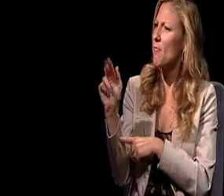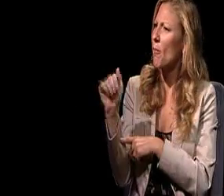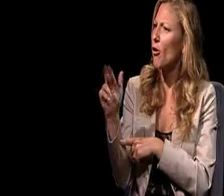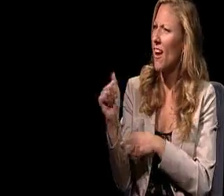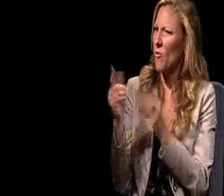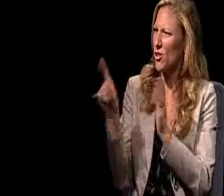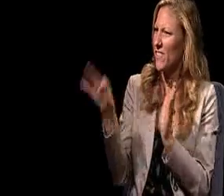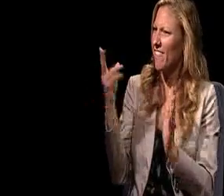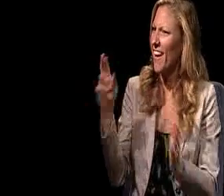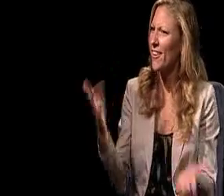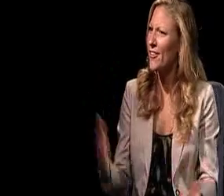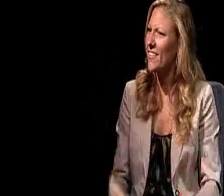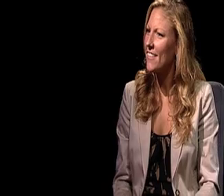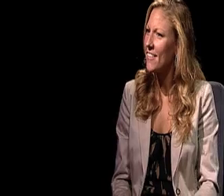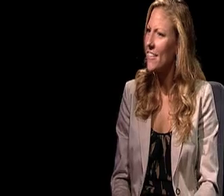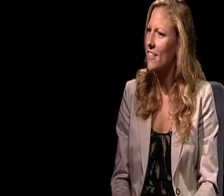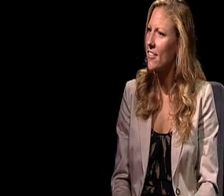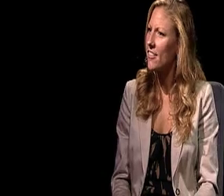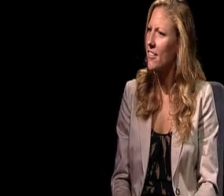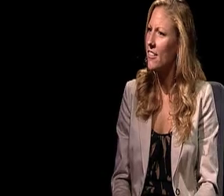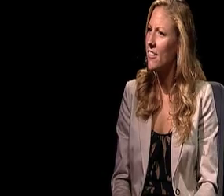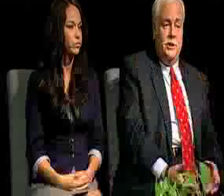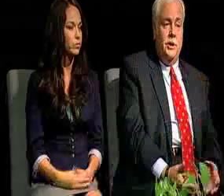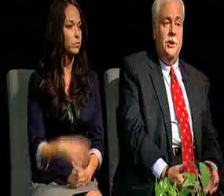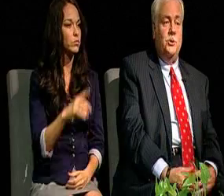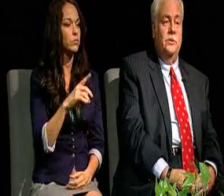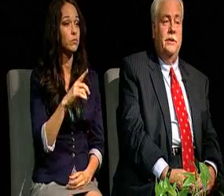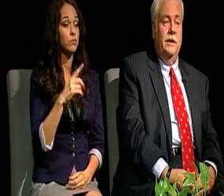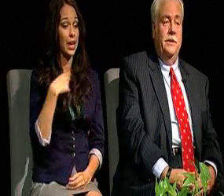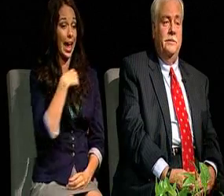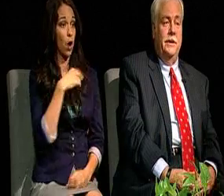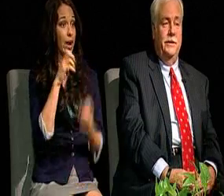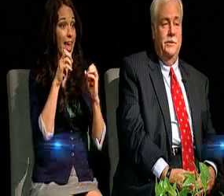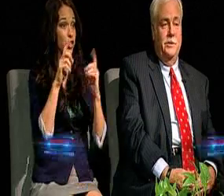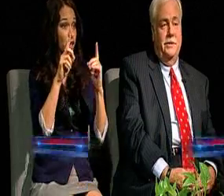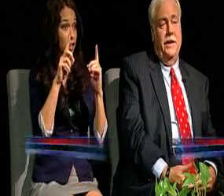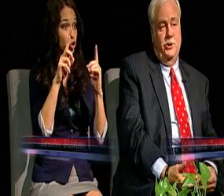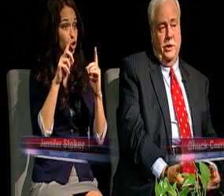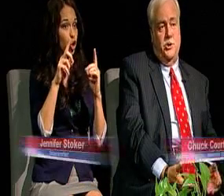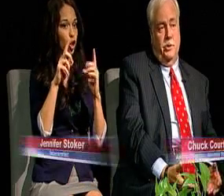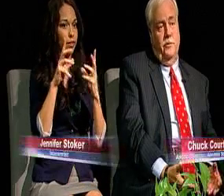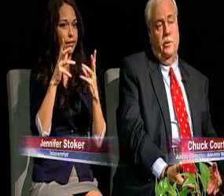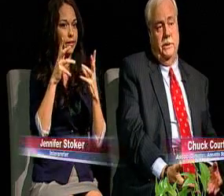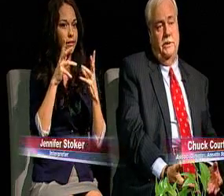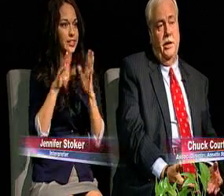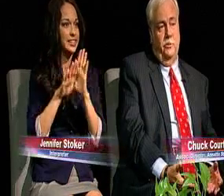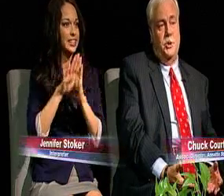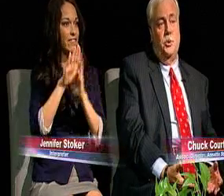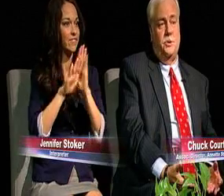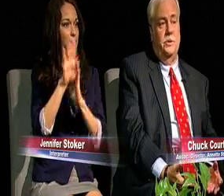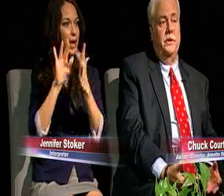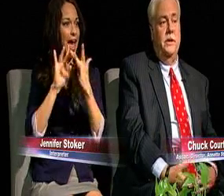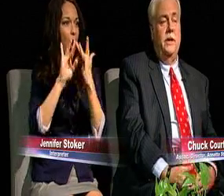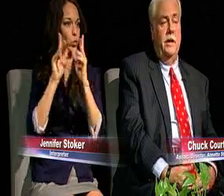I am curious how you met Barbara. Where did you find her? Actually, our Educational Development Outreach Person